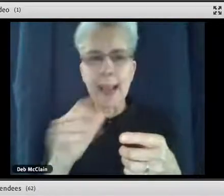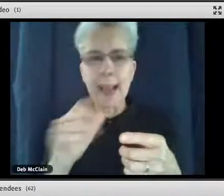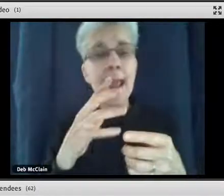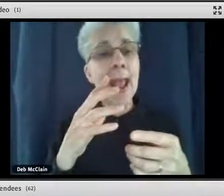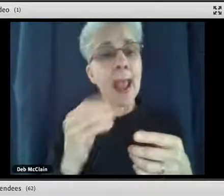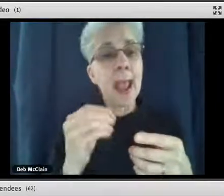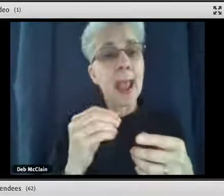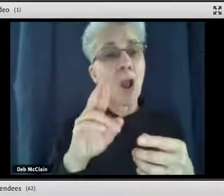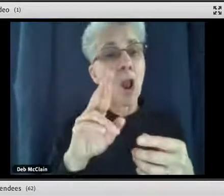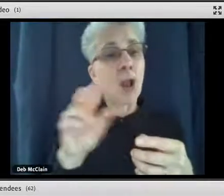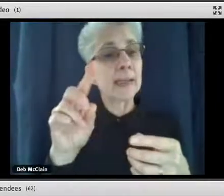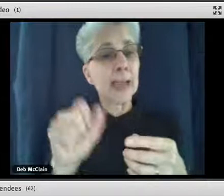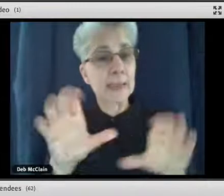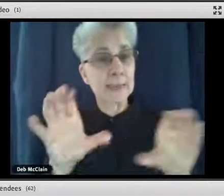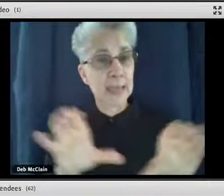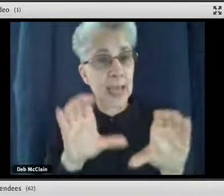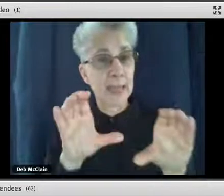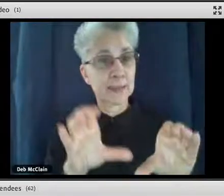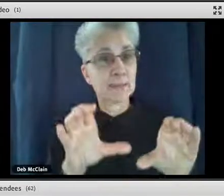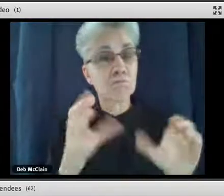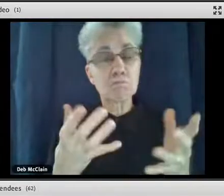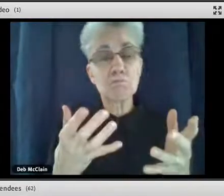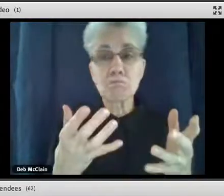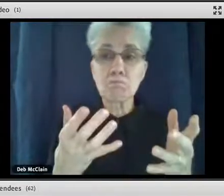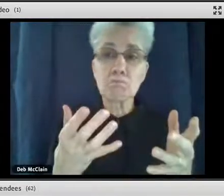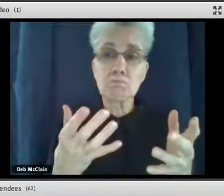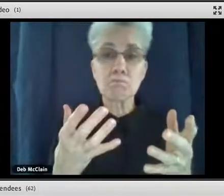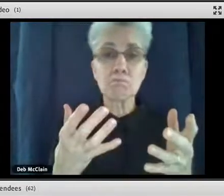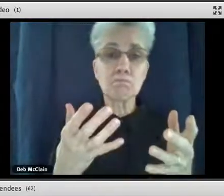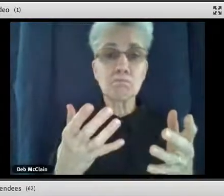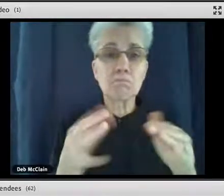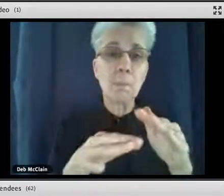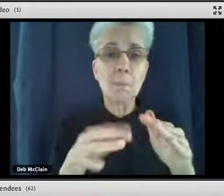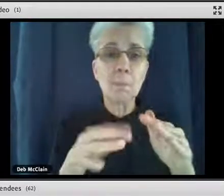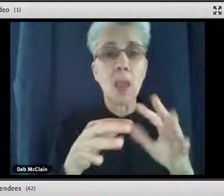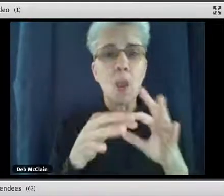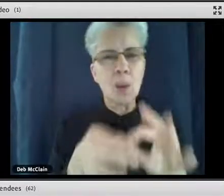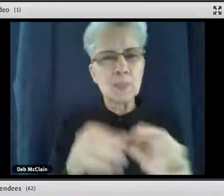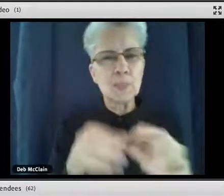and RDA does, you know, doesn't really refer to them. I mean, there are some --